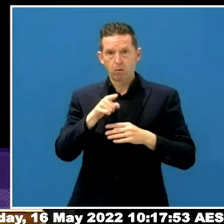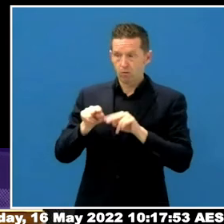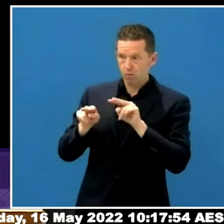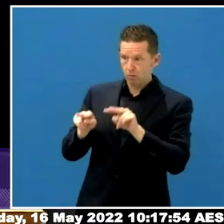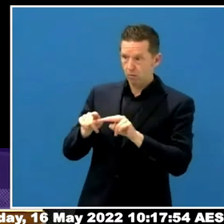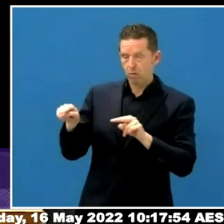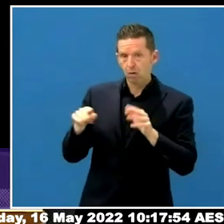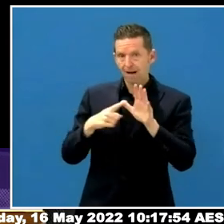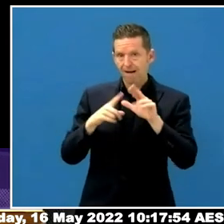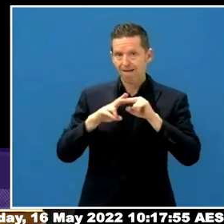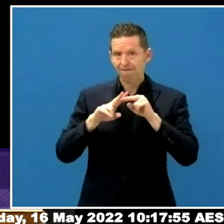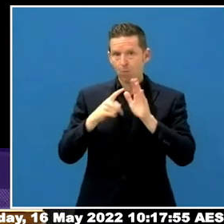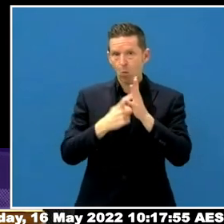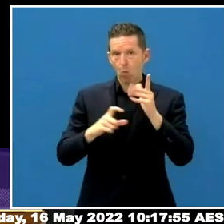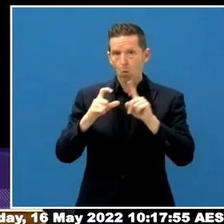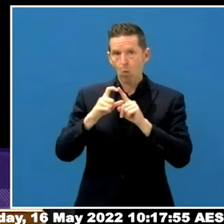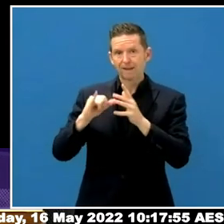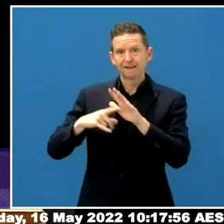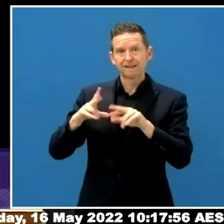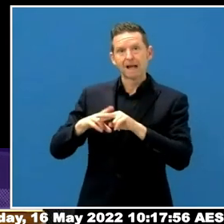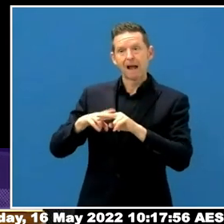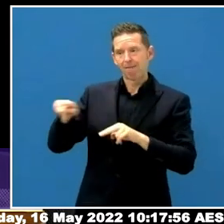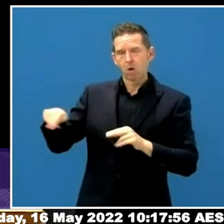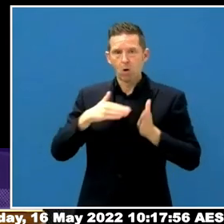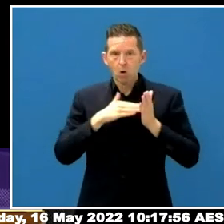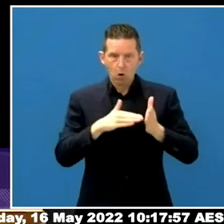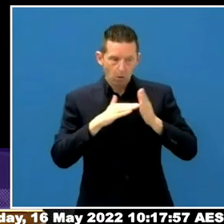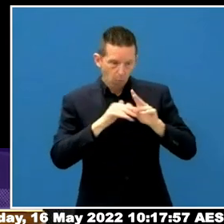support to people with disability participating in its day program.